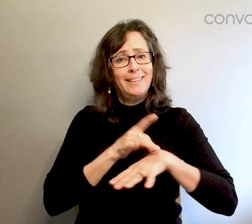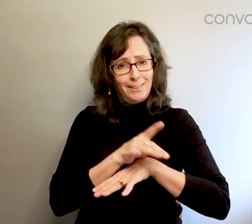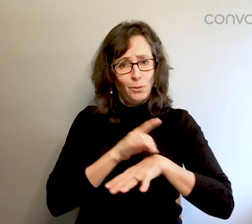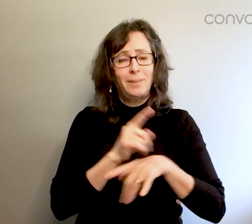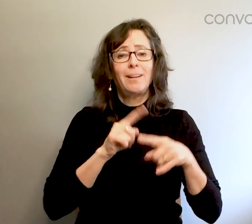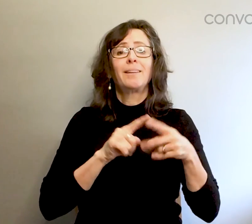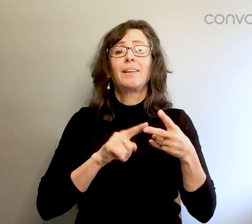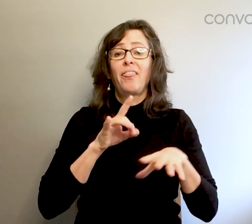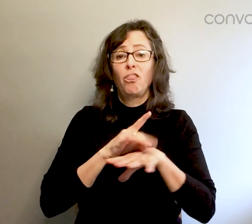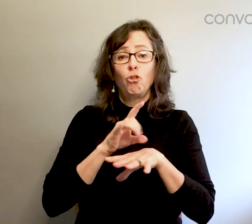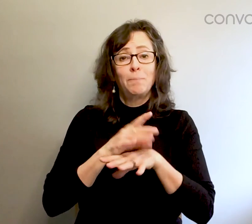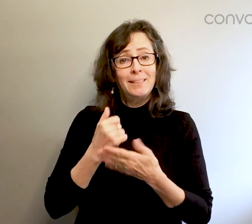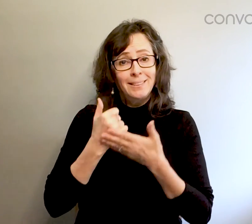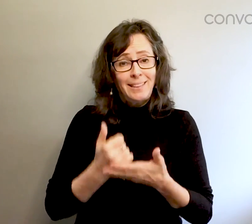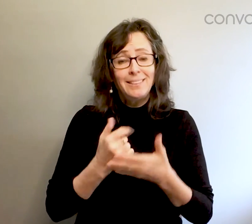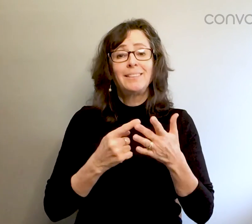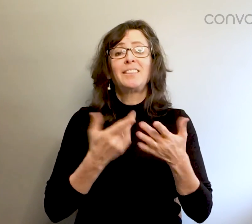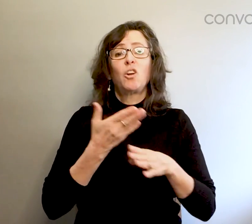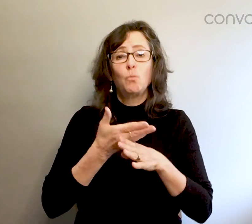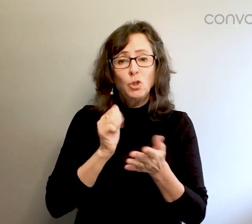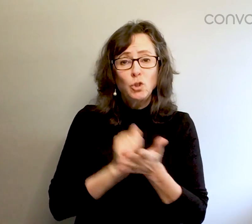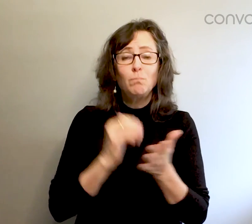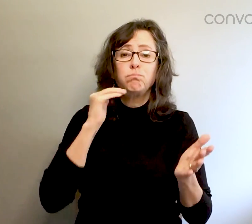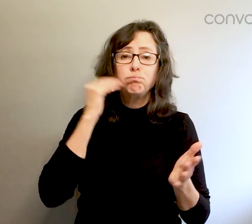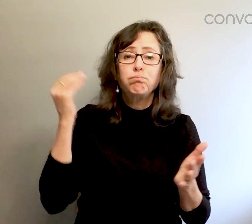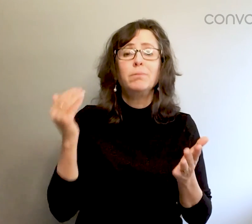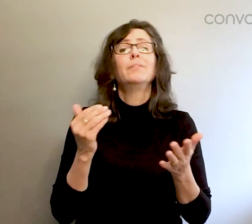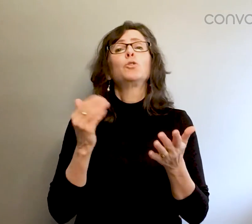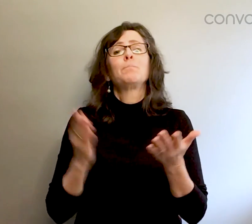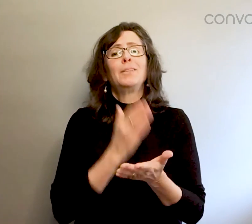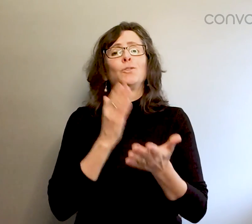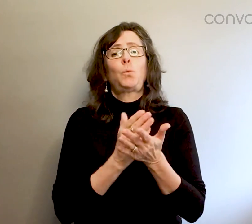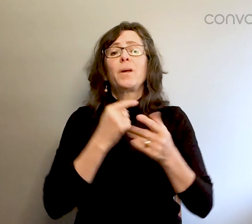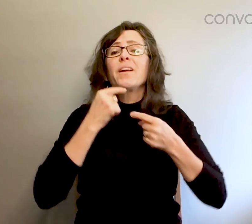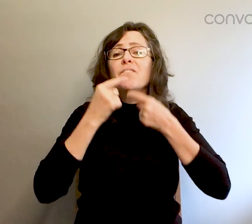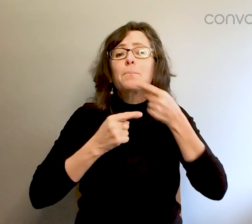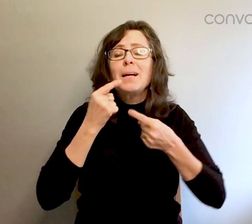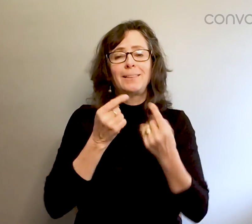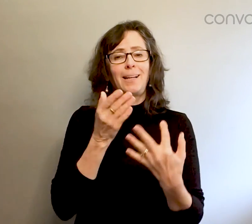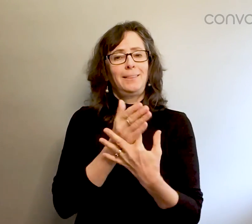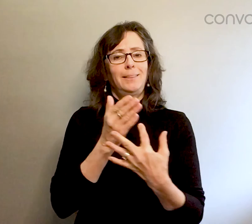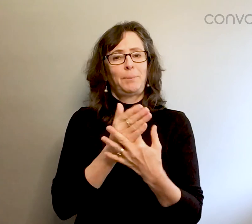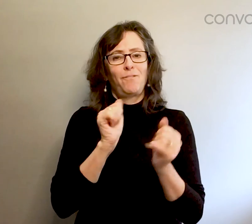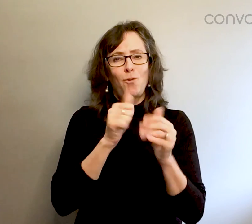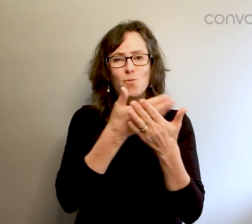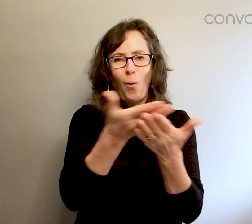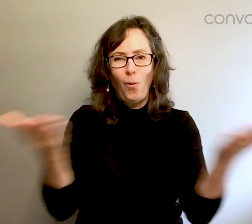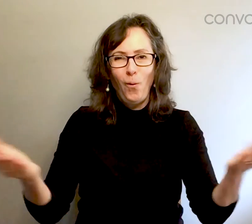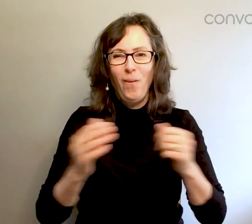counselling, therapy assistance, workshops and presentations, ensuring that information is accessible to all.